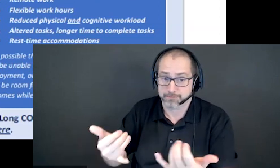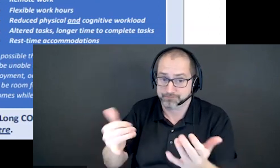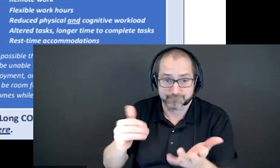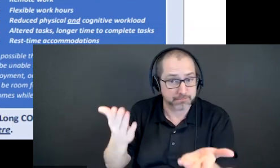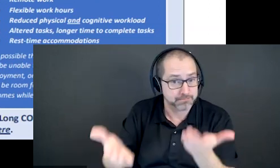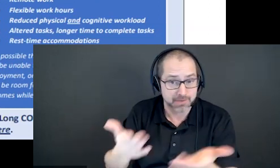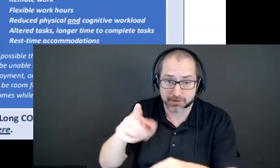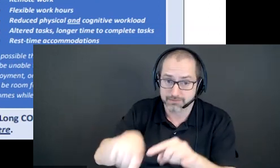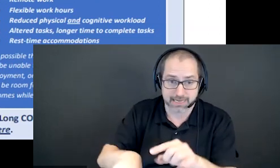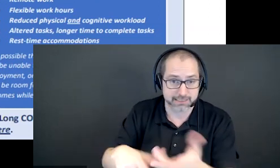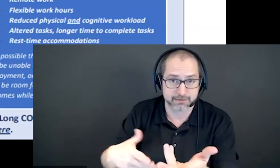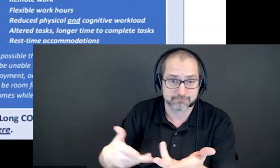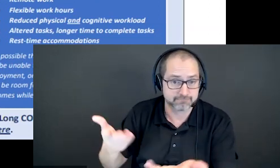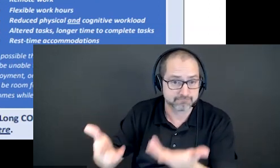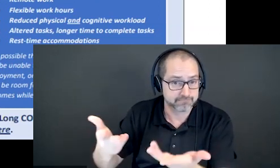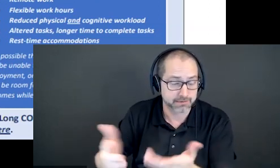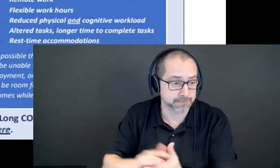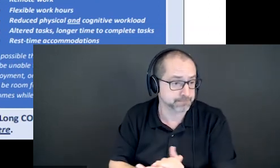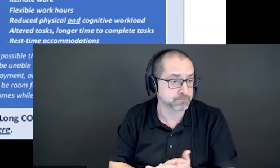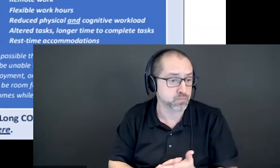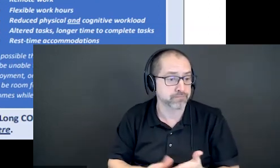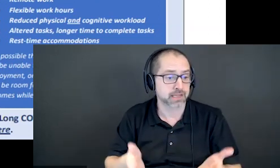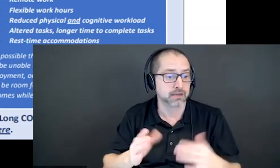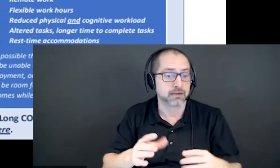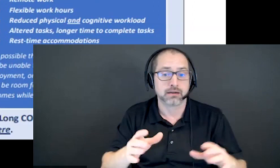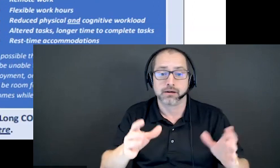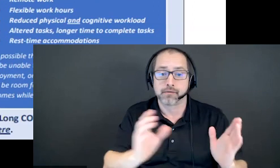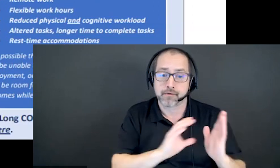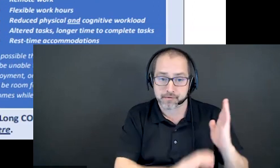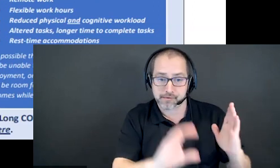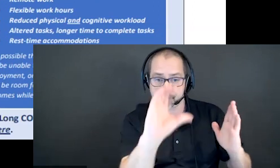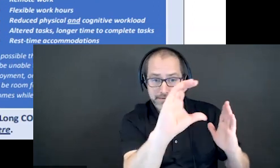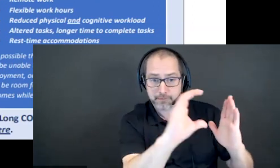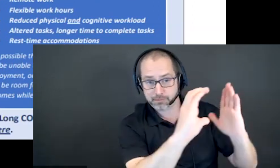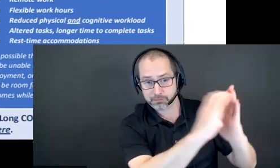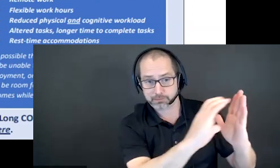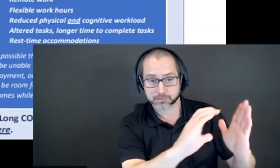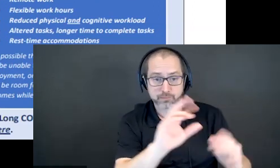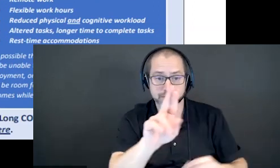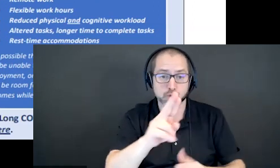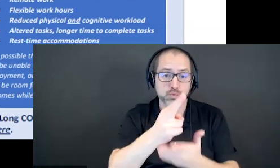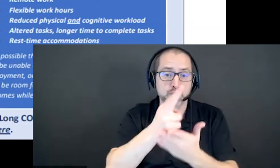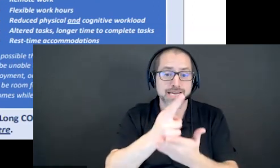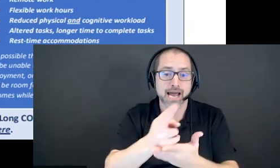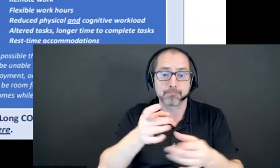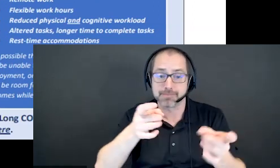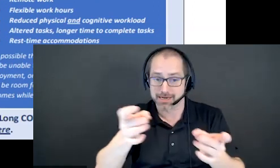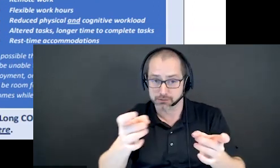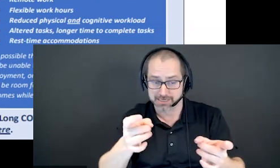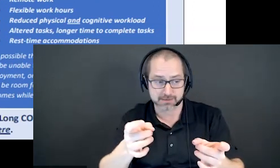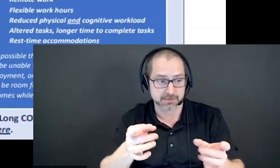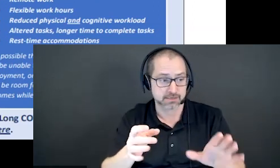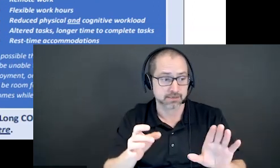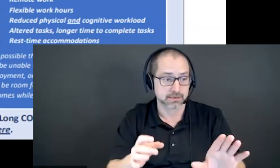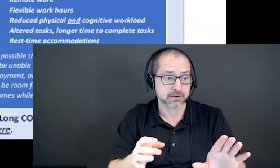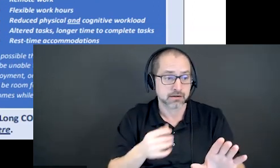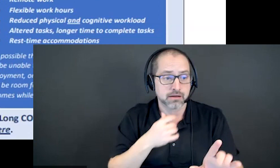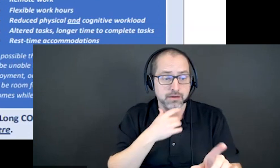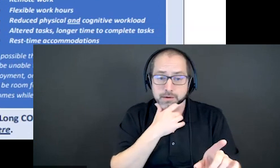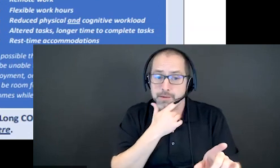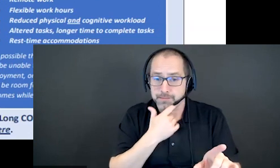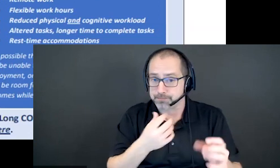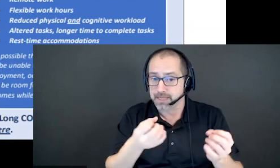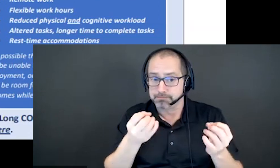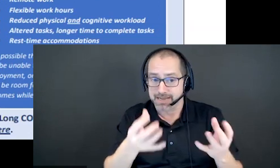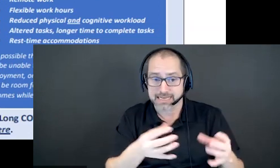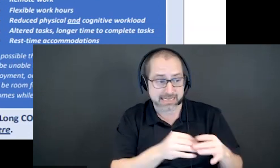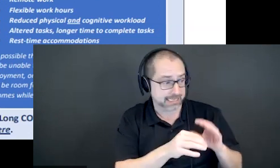We wanted to highlight rehabilitation management because many in the disability world of course are